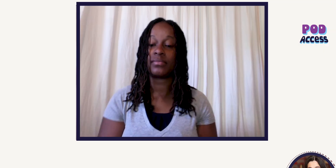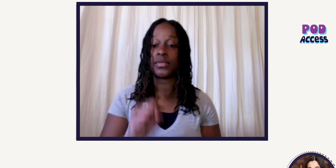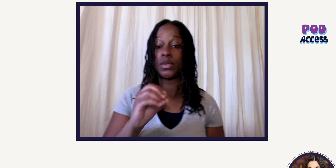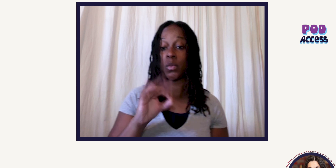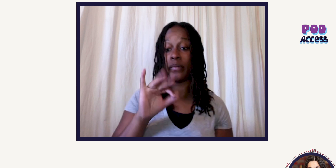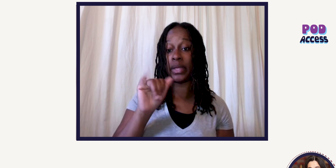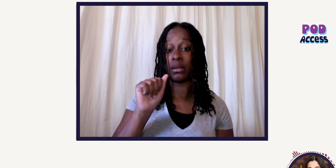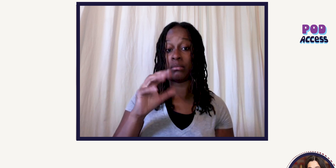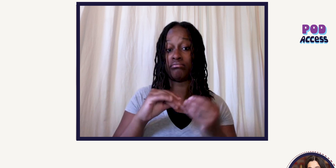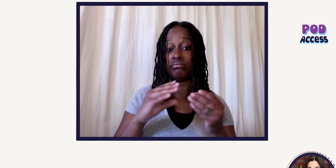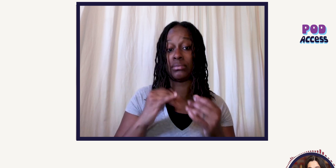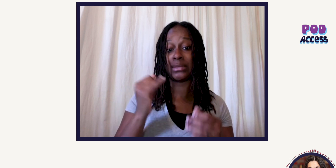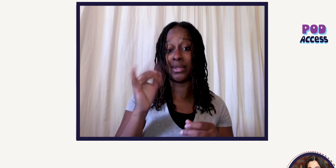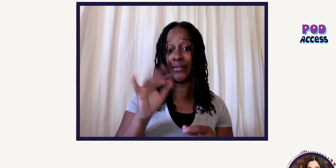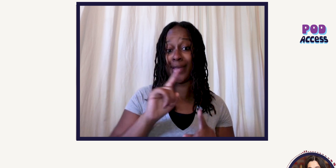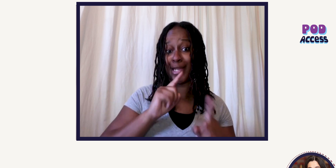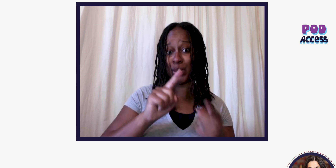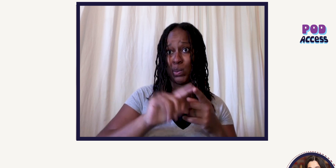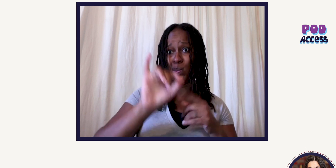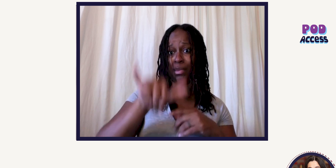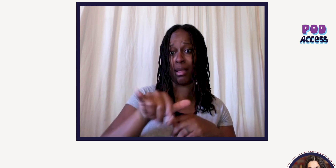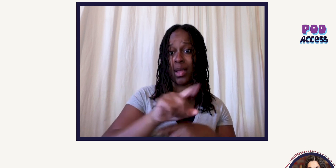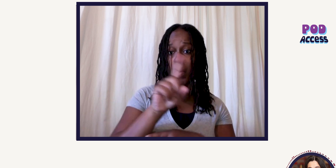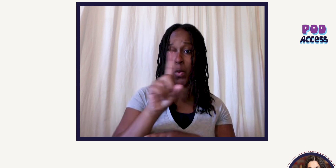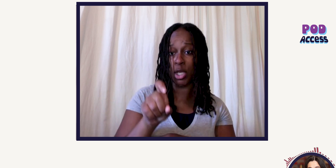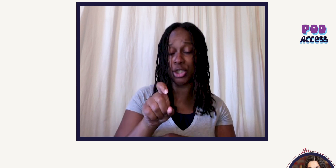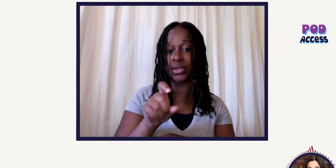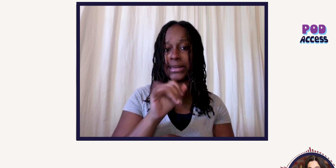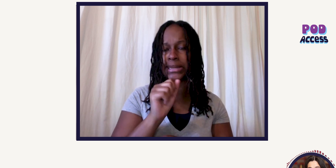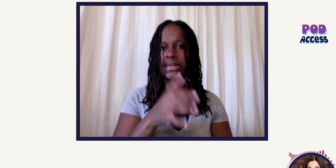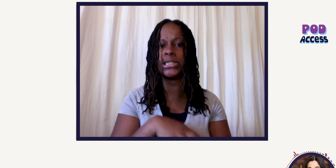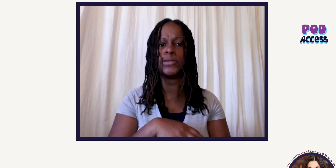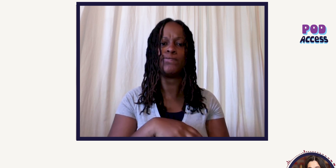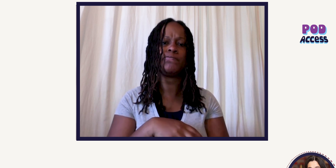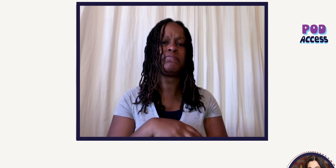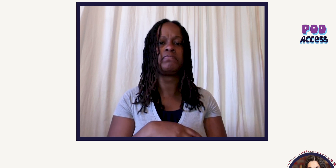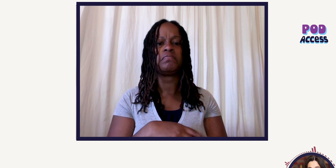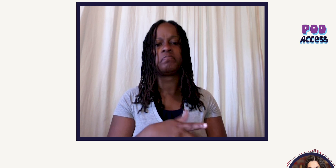If the answer to that question is, “Oh! I want people to feel like they're hanging out